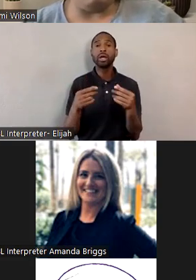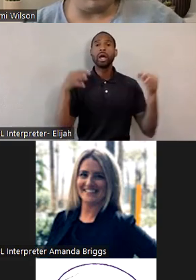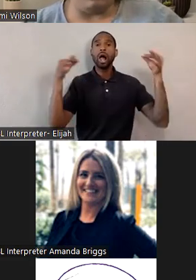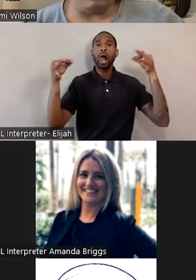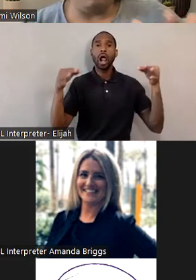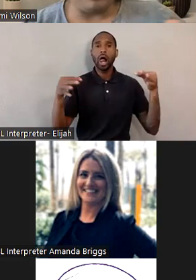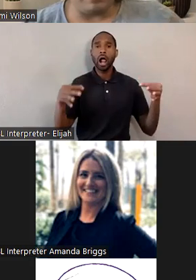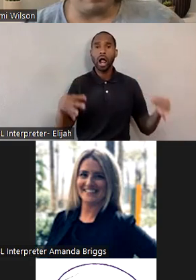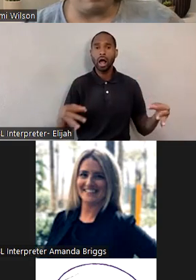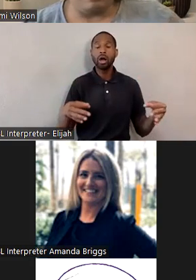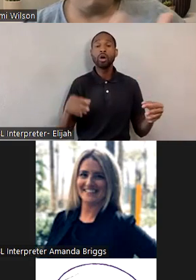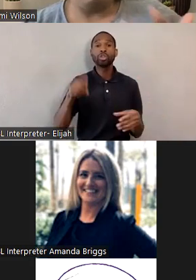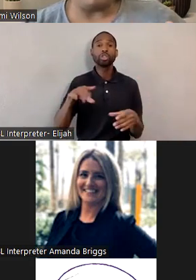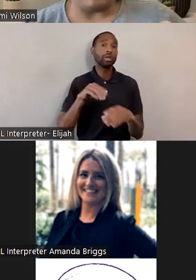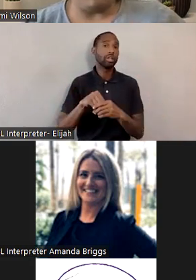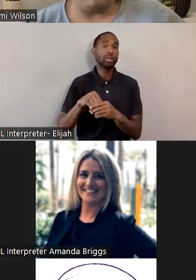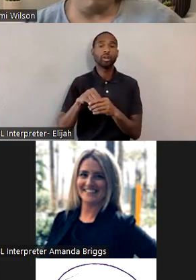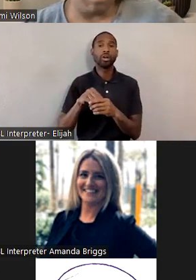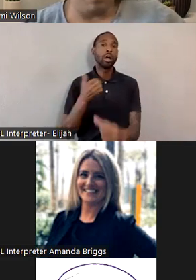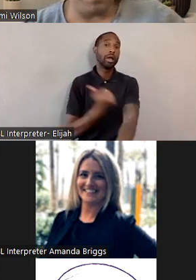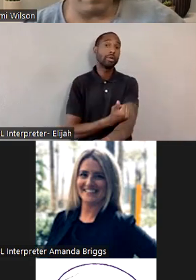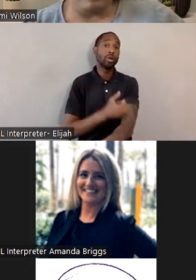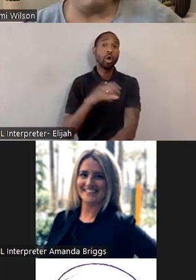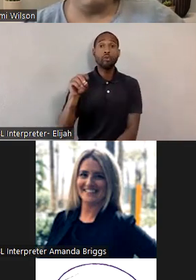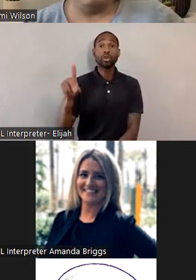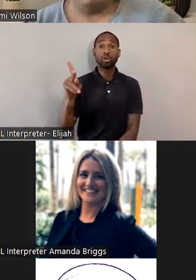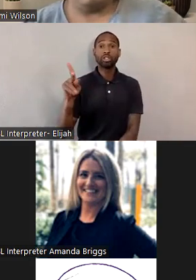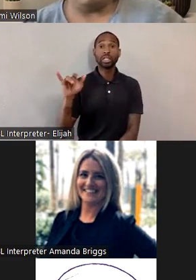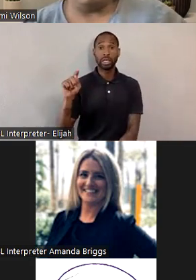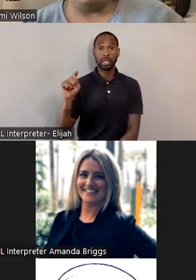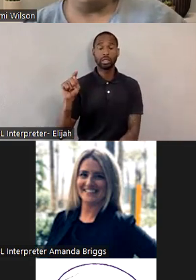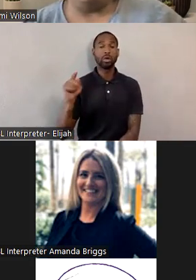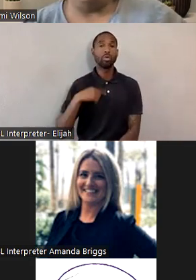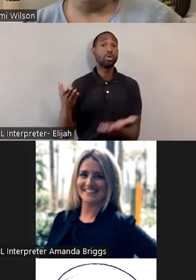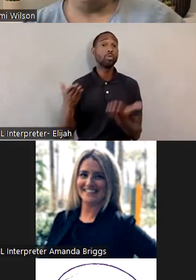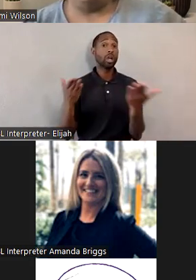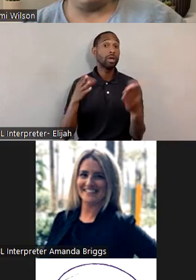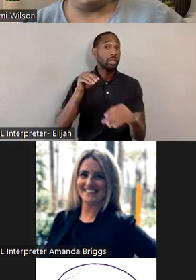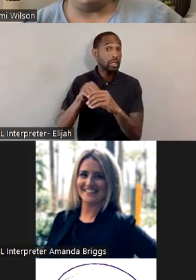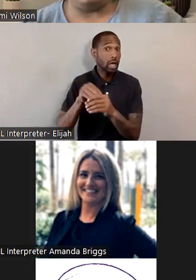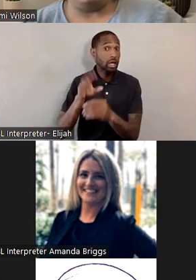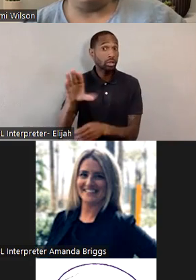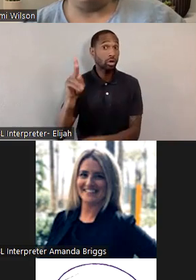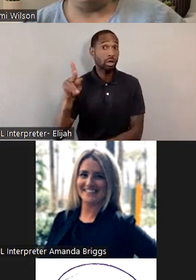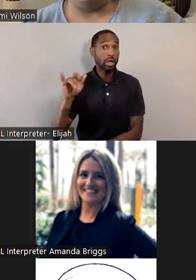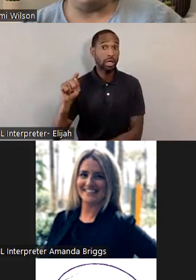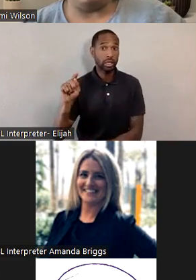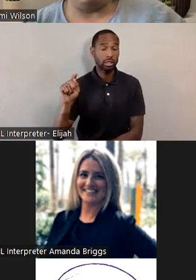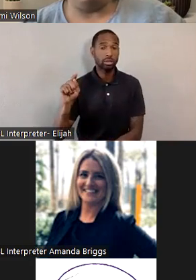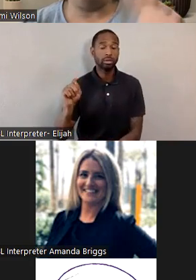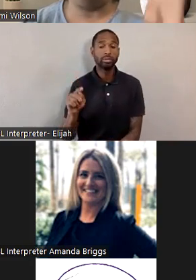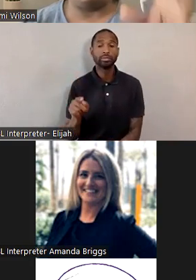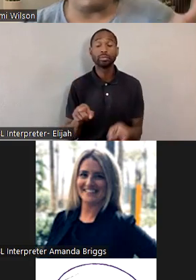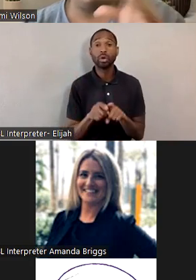be in your kit, what we recommend that you put in your kit, and what's required, and